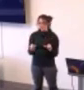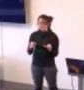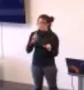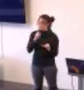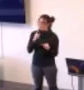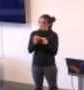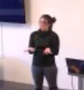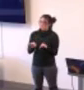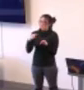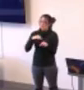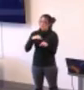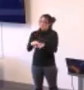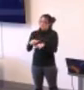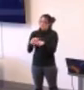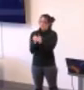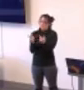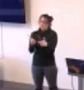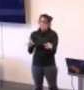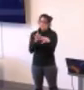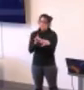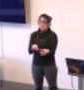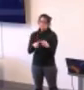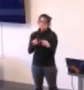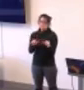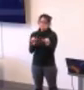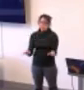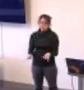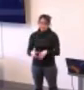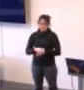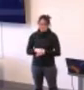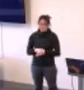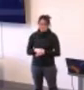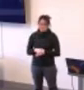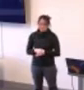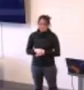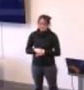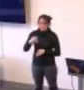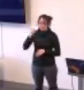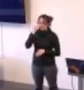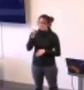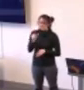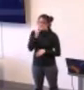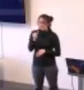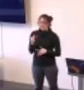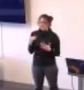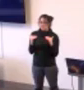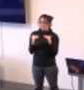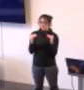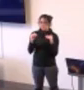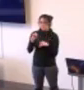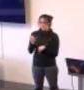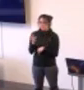around the carceral system. So if it's not just, it doesn't make sense that we continue